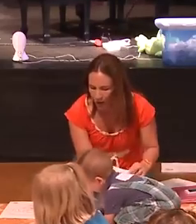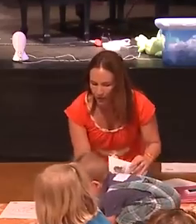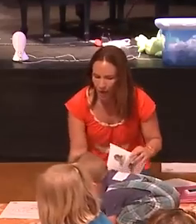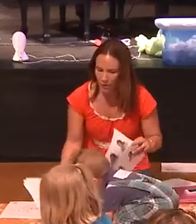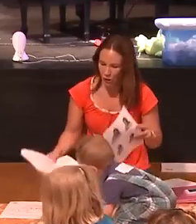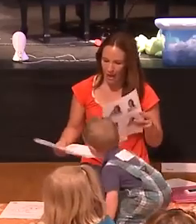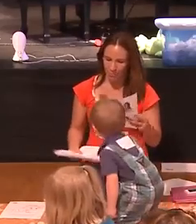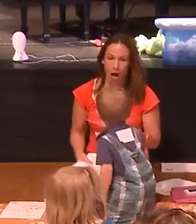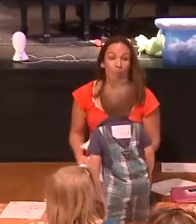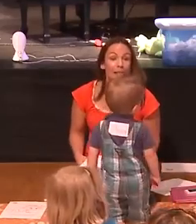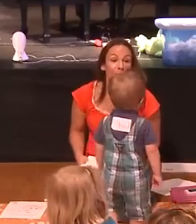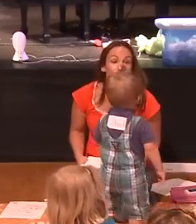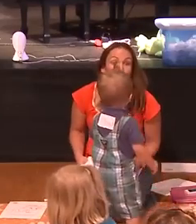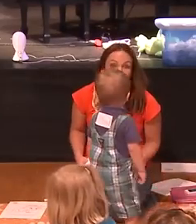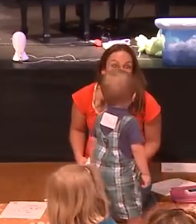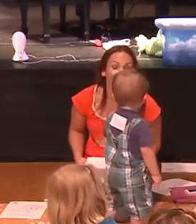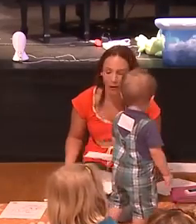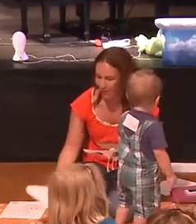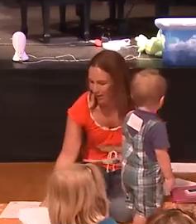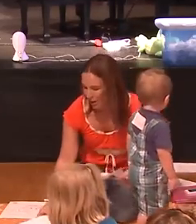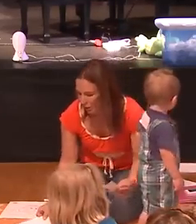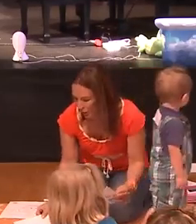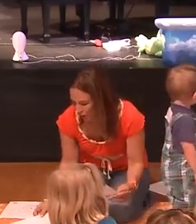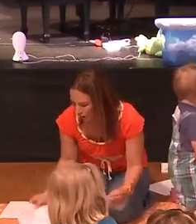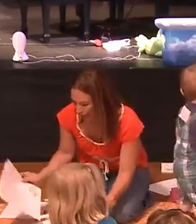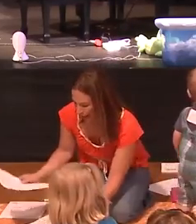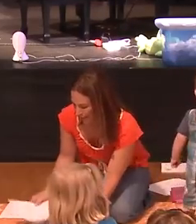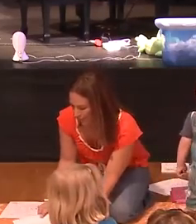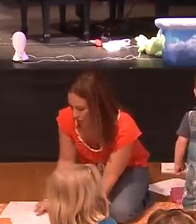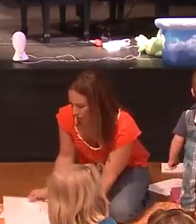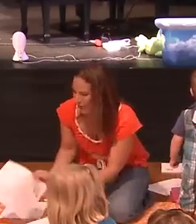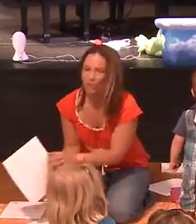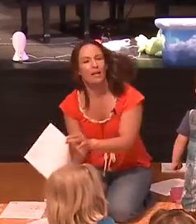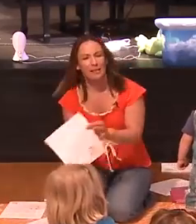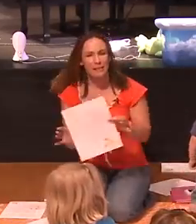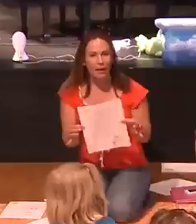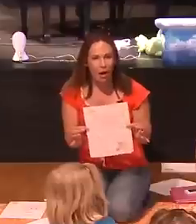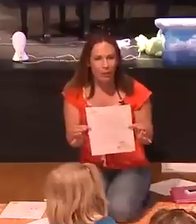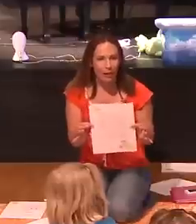I've got these Shad. I'll pass them out to you. So you're each going to have your sign checklist to take home.